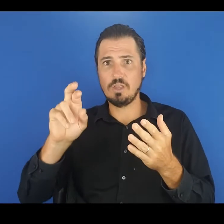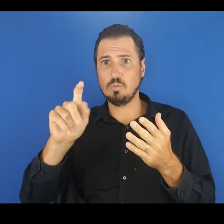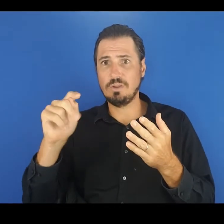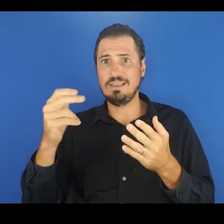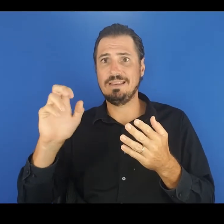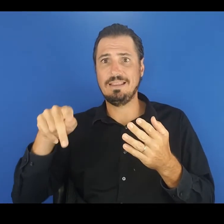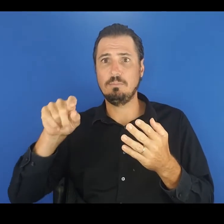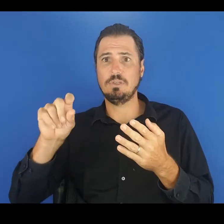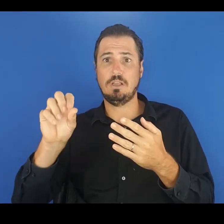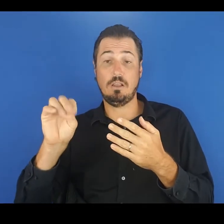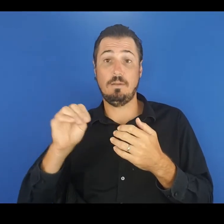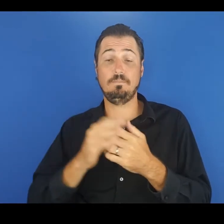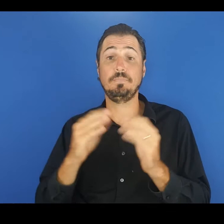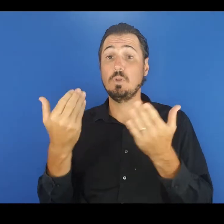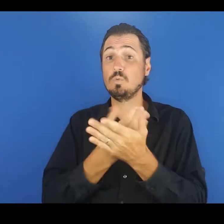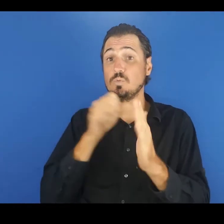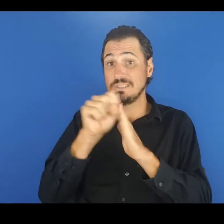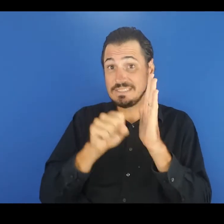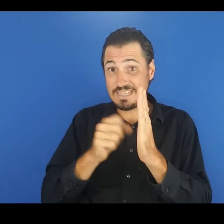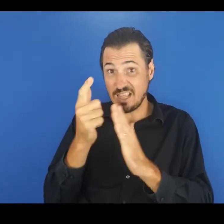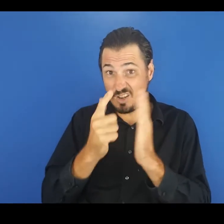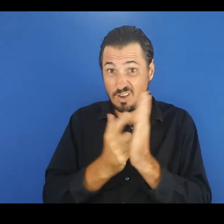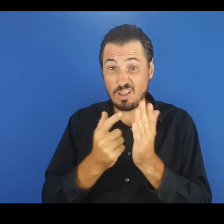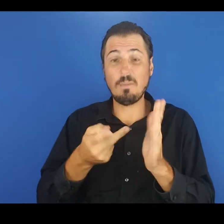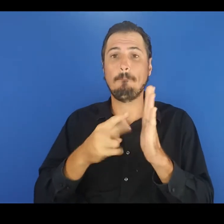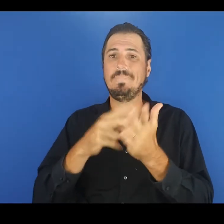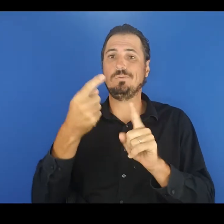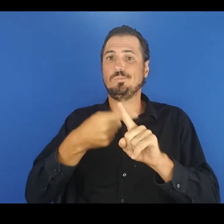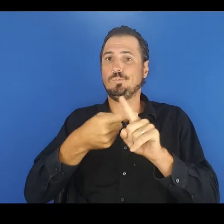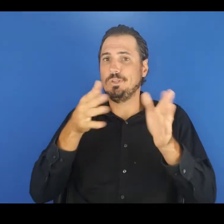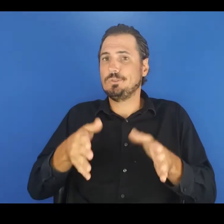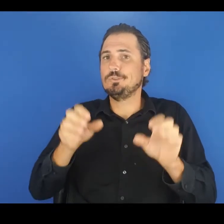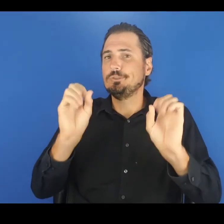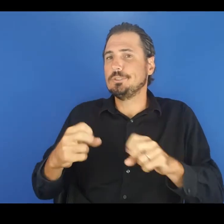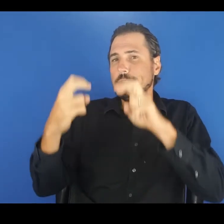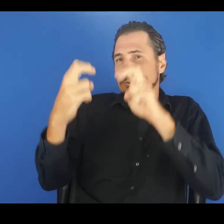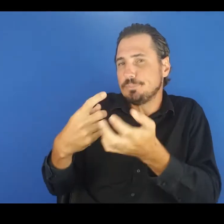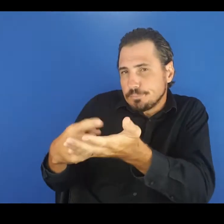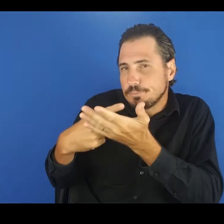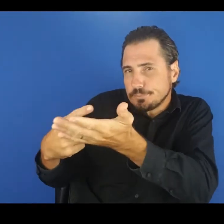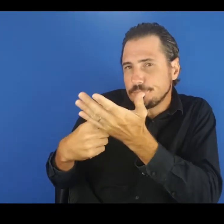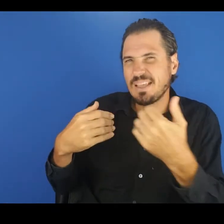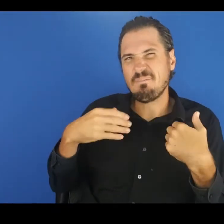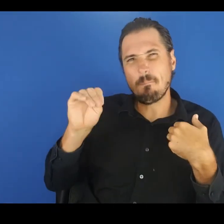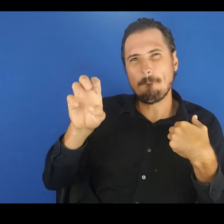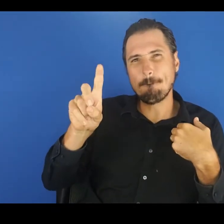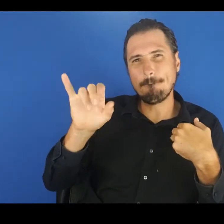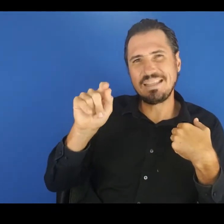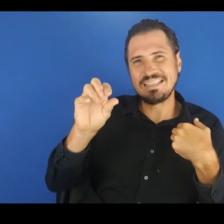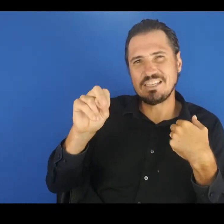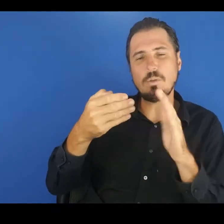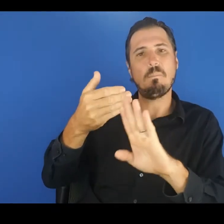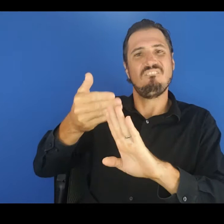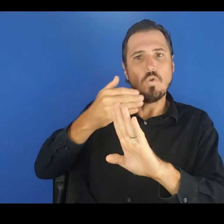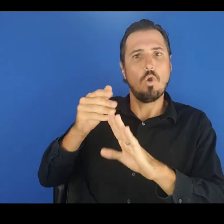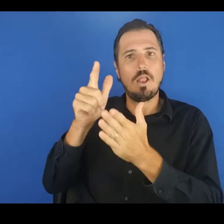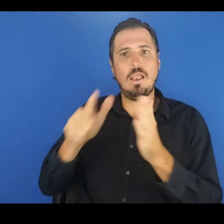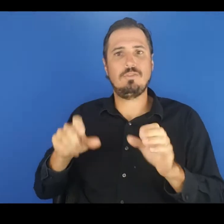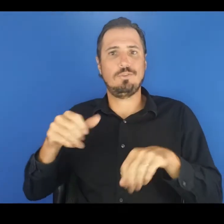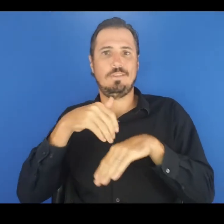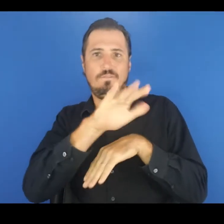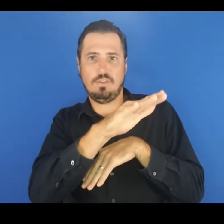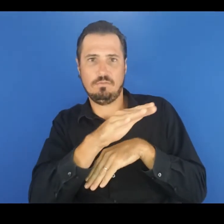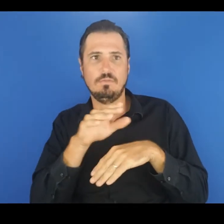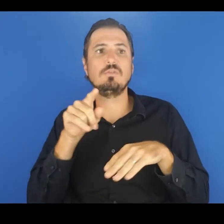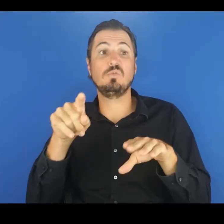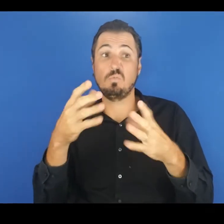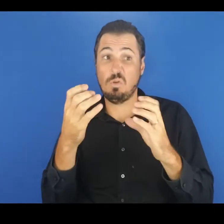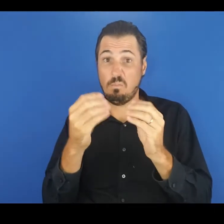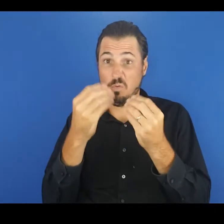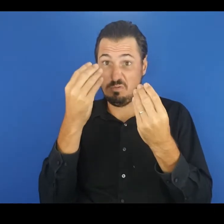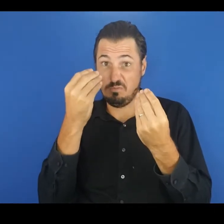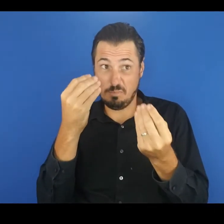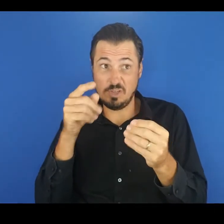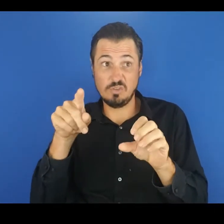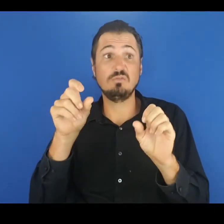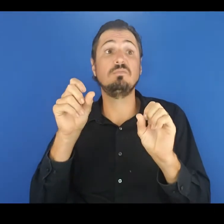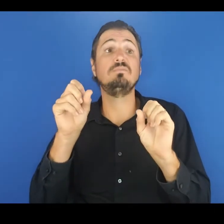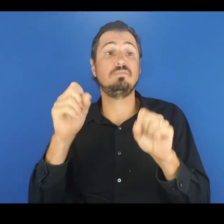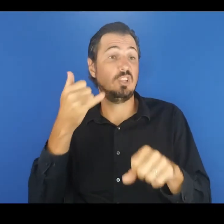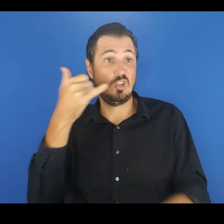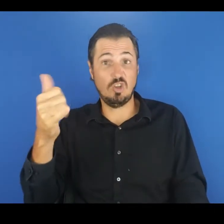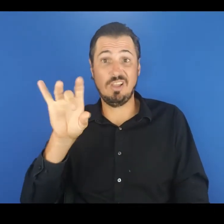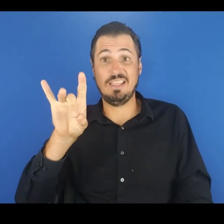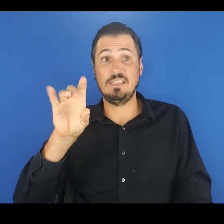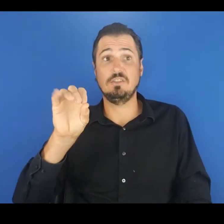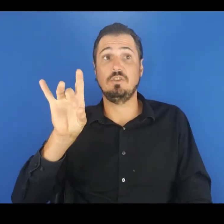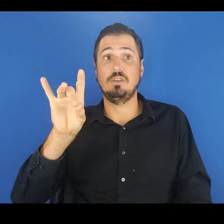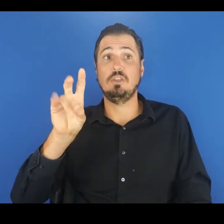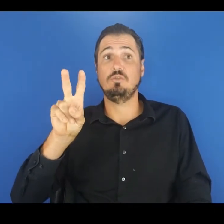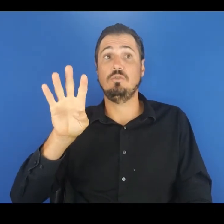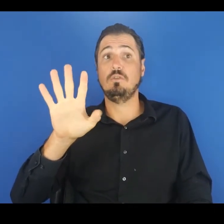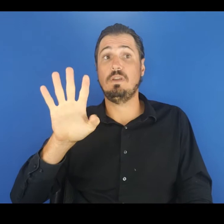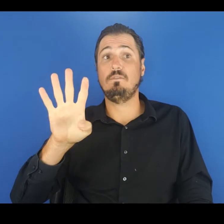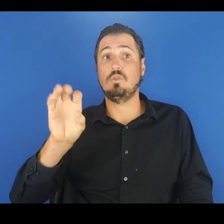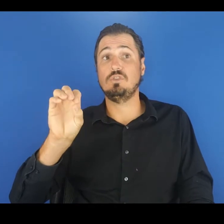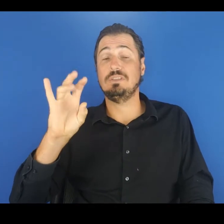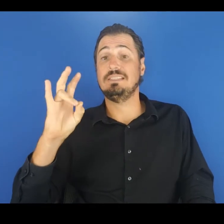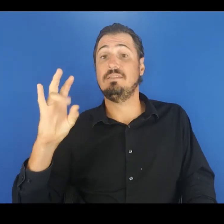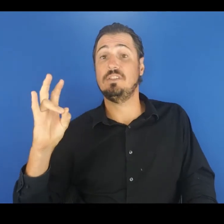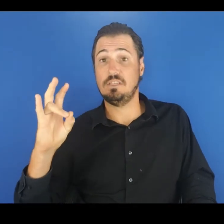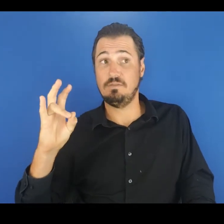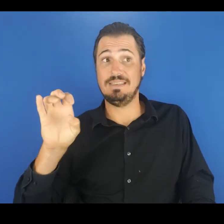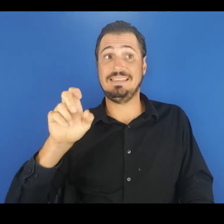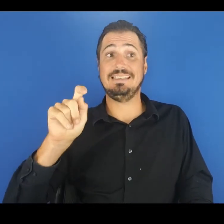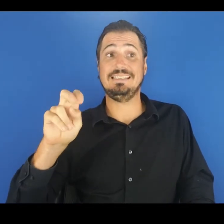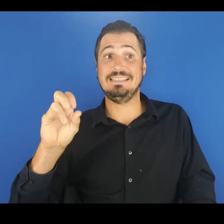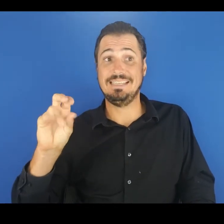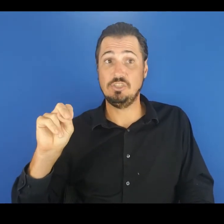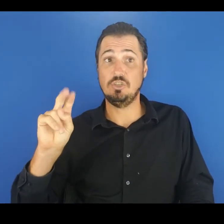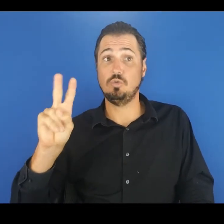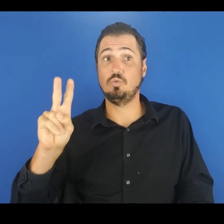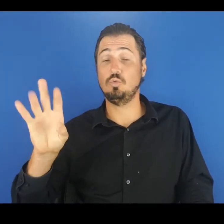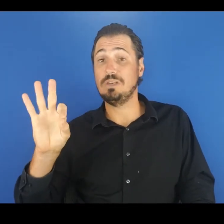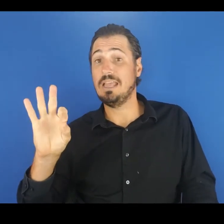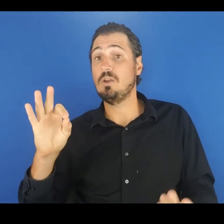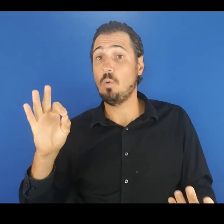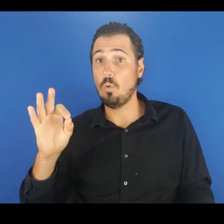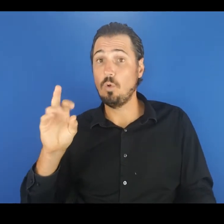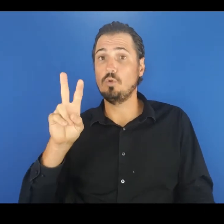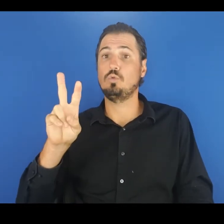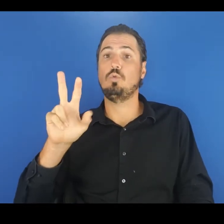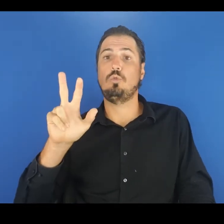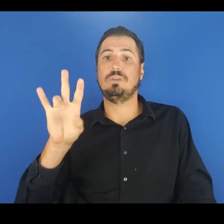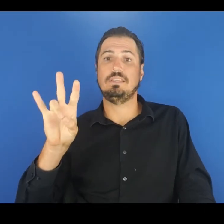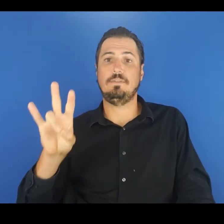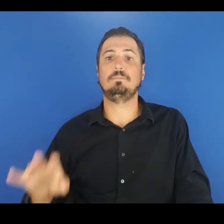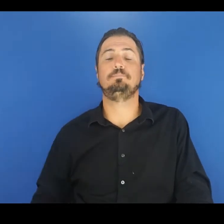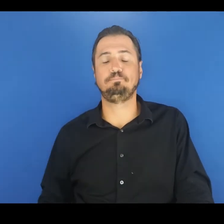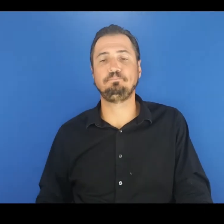A new state law gives renters the right to mediation before eviction. For more information, call the Kauai Economic Opportunity Mediation Program at (808) 245-4077, extension 229 or extension